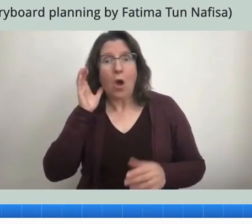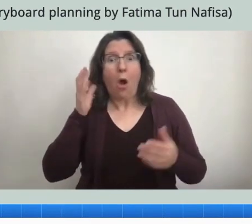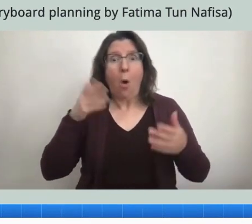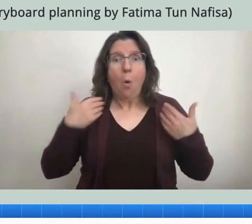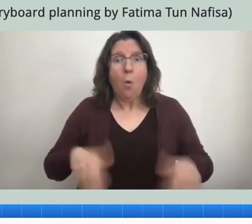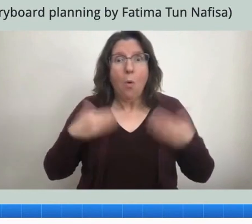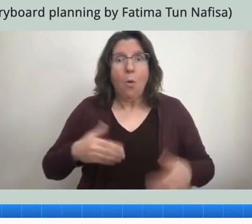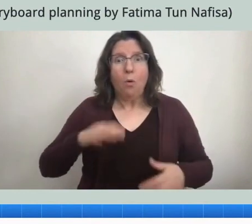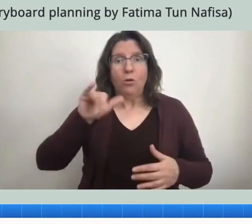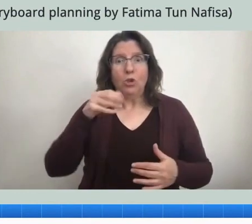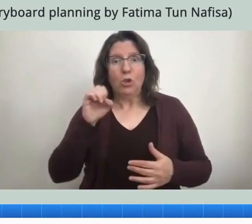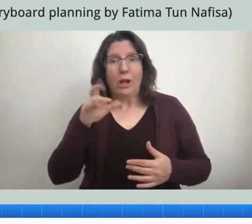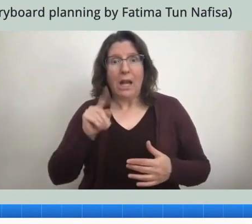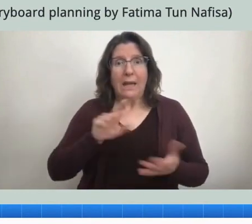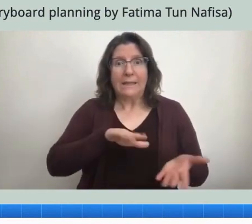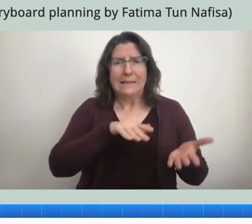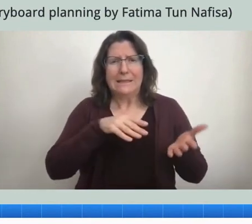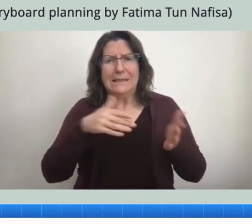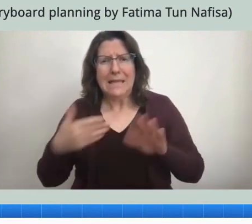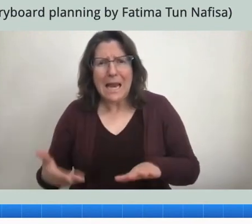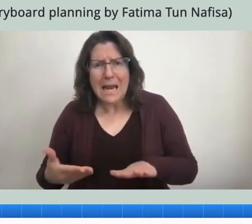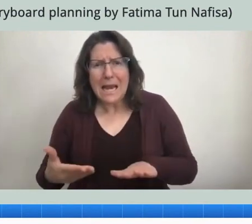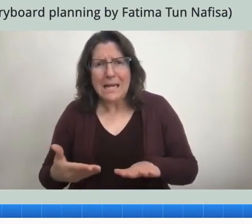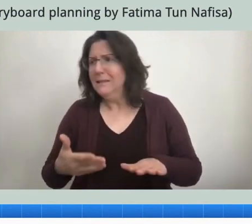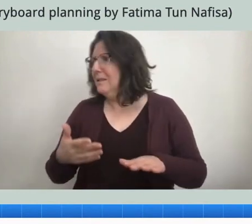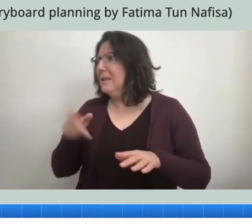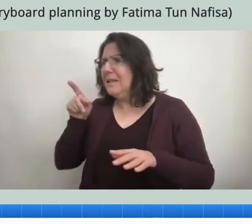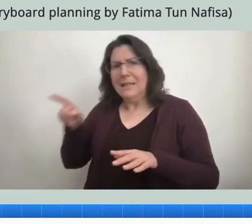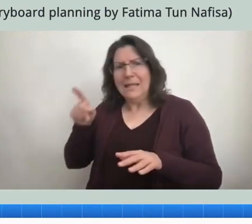Romeo hears of her death, and is beside himself {upset}!